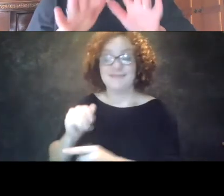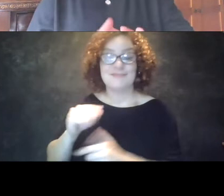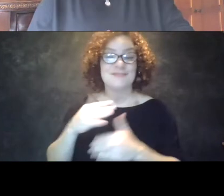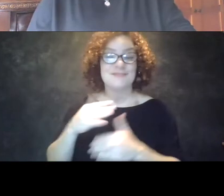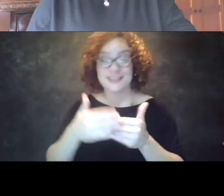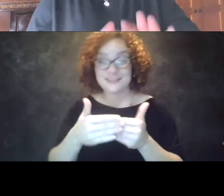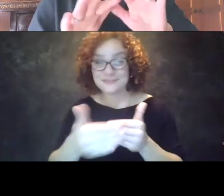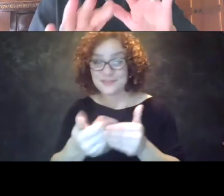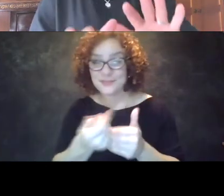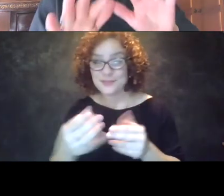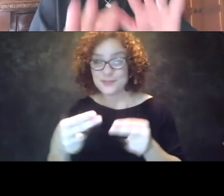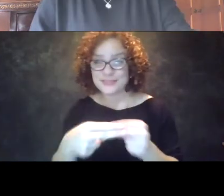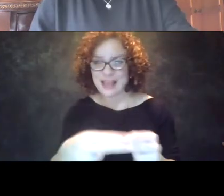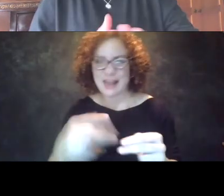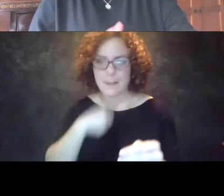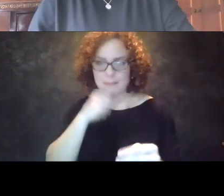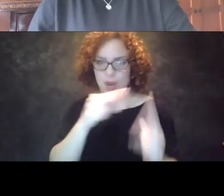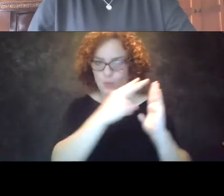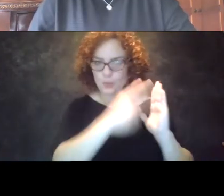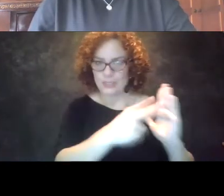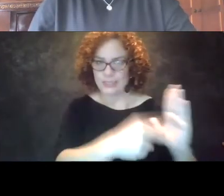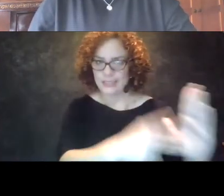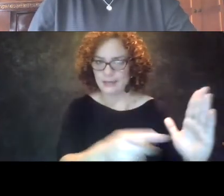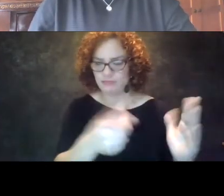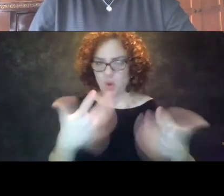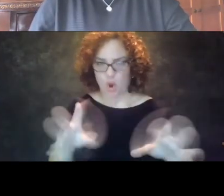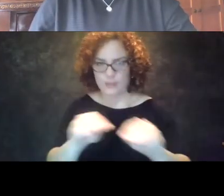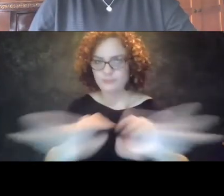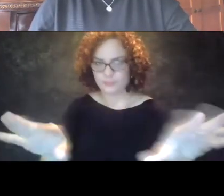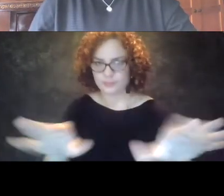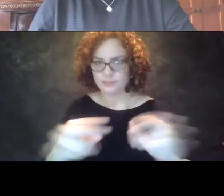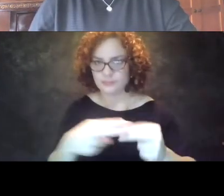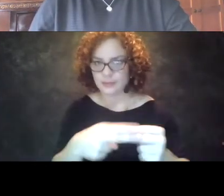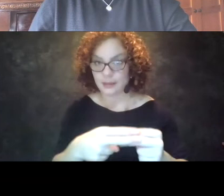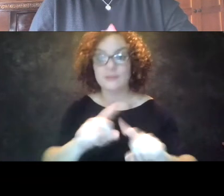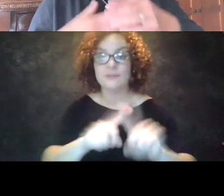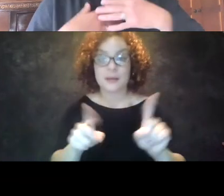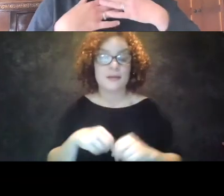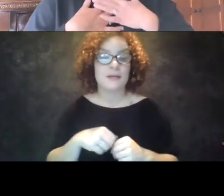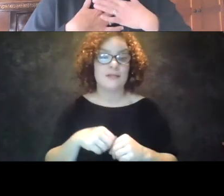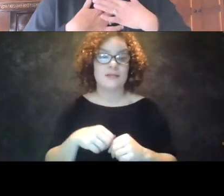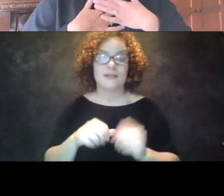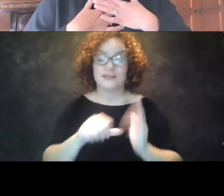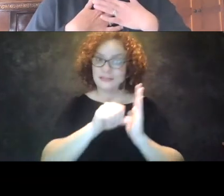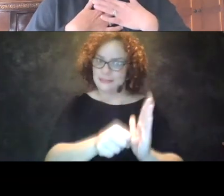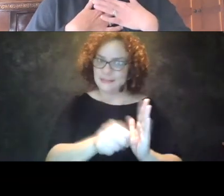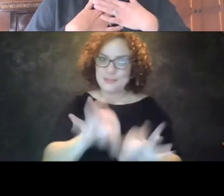going to read through them all. You have them but the importance of adults recognizing that